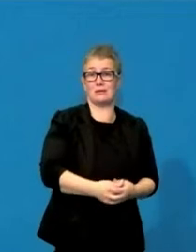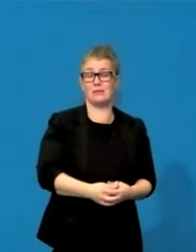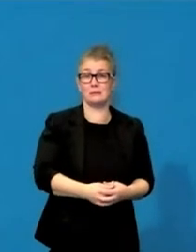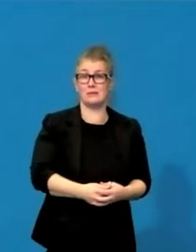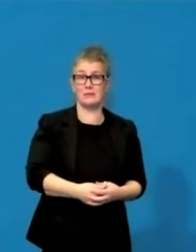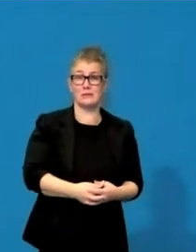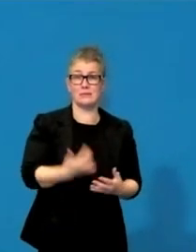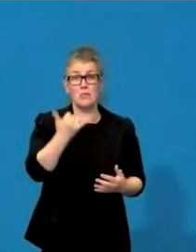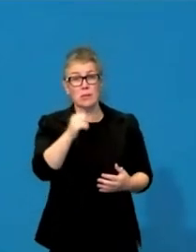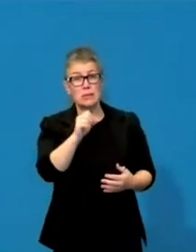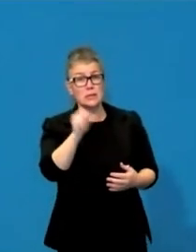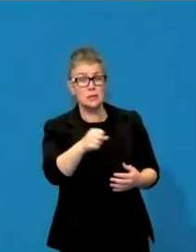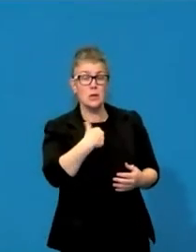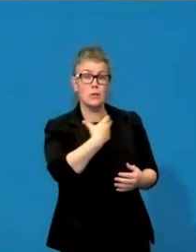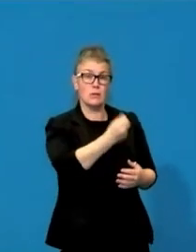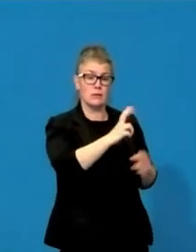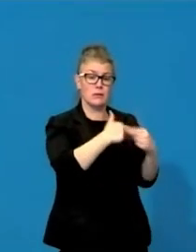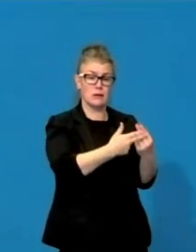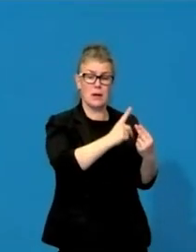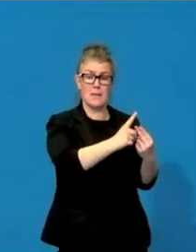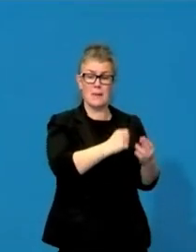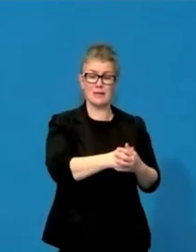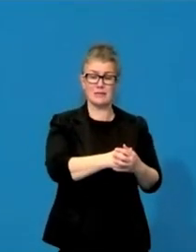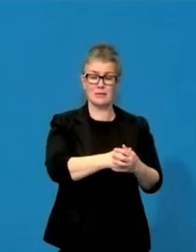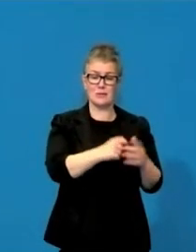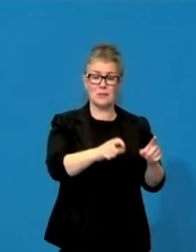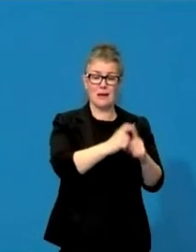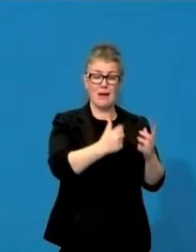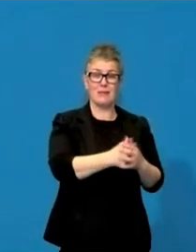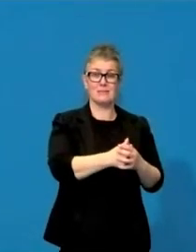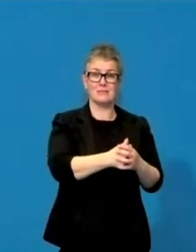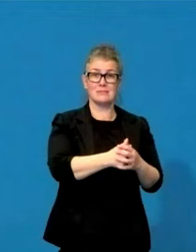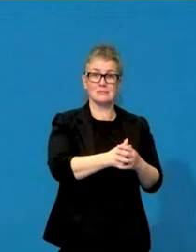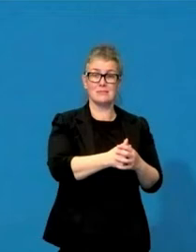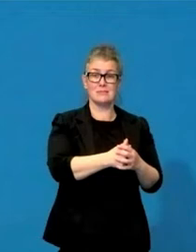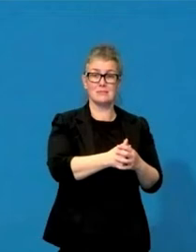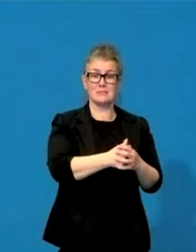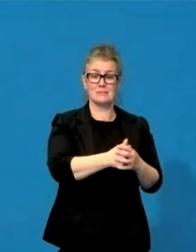I probably would but then it would be, like, they stay at my house for - they come down